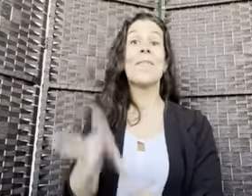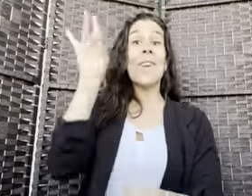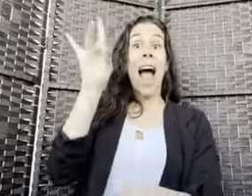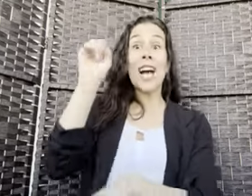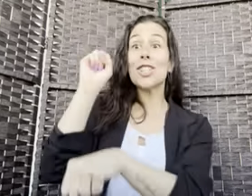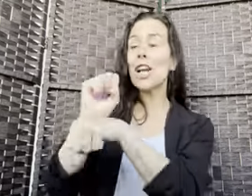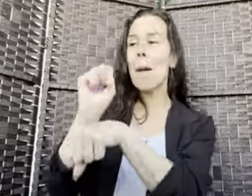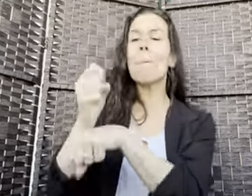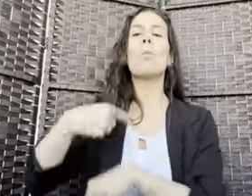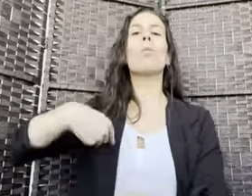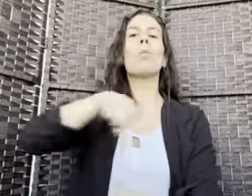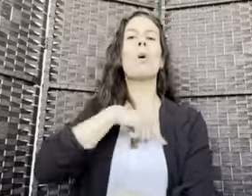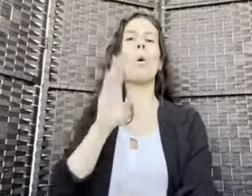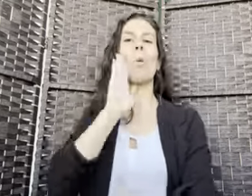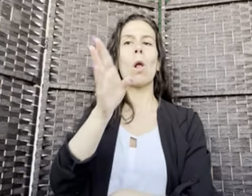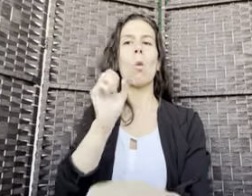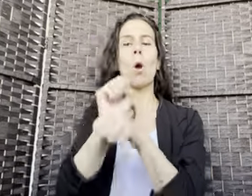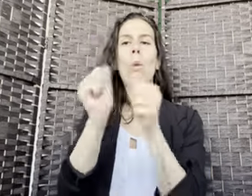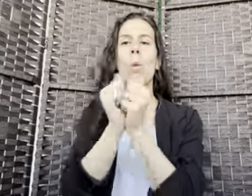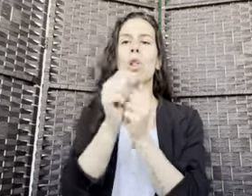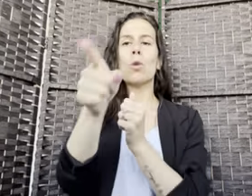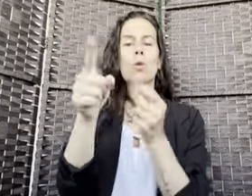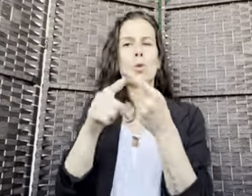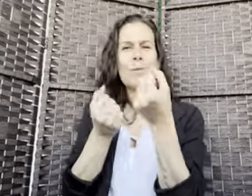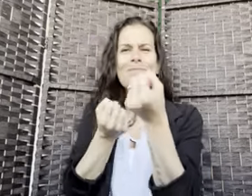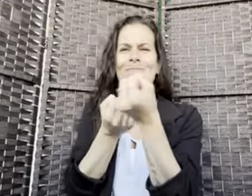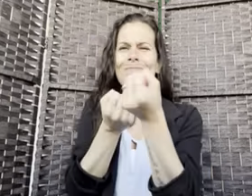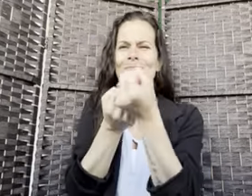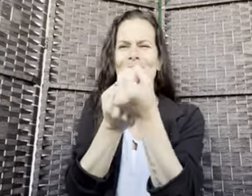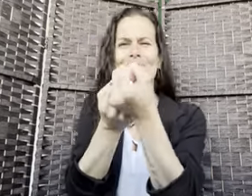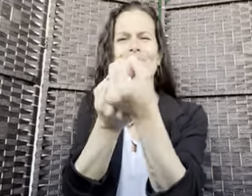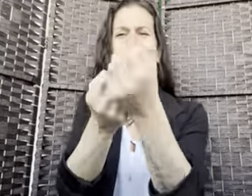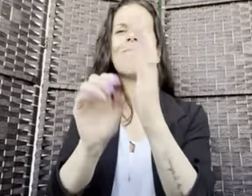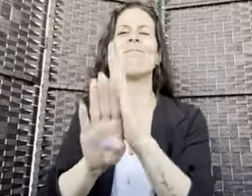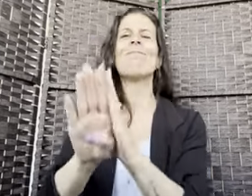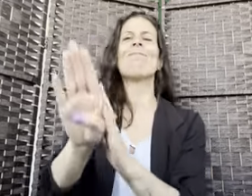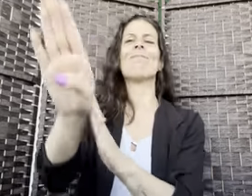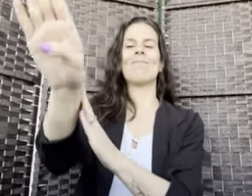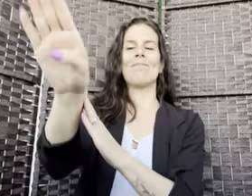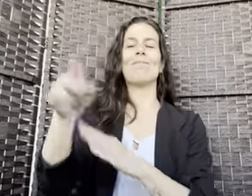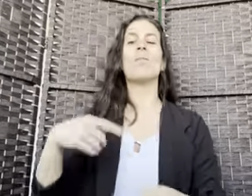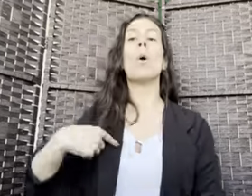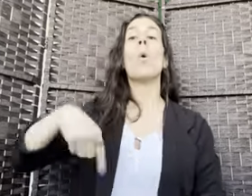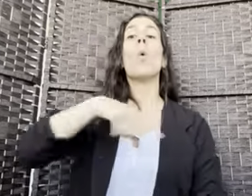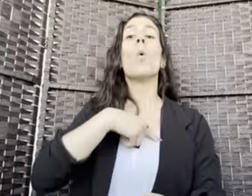Once you find a job, we will work with you to give you the support you need to thrive.